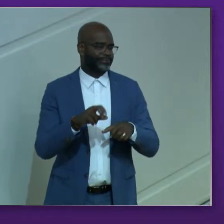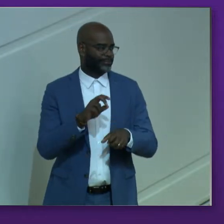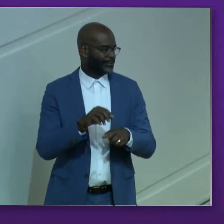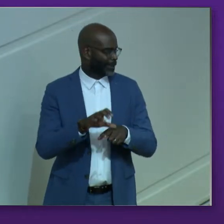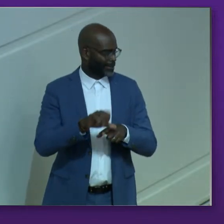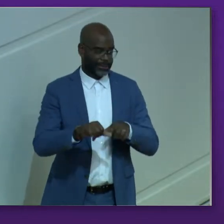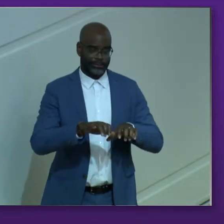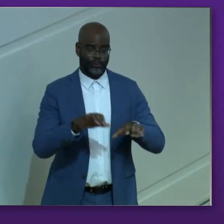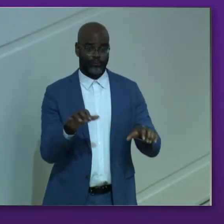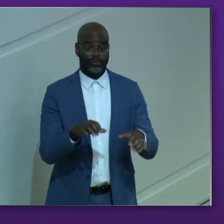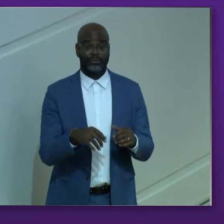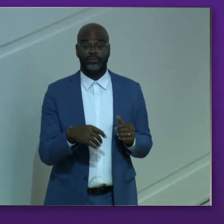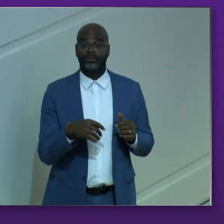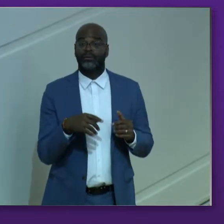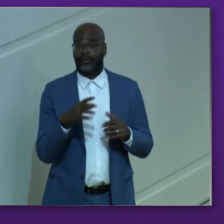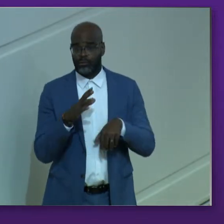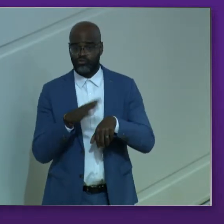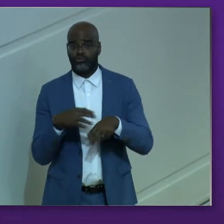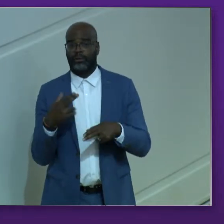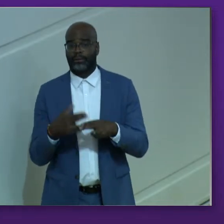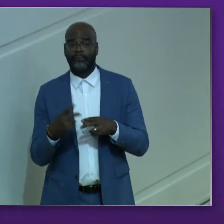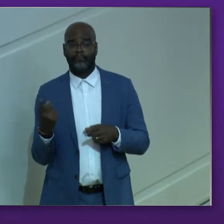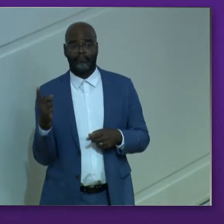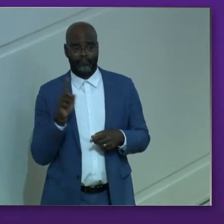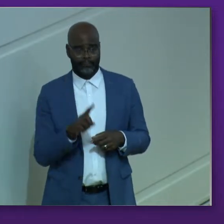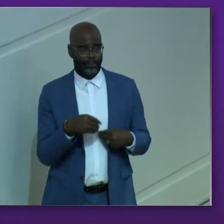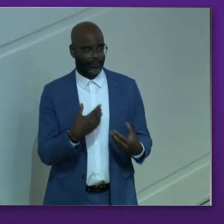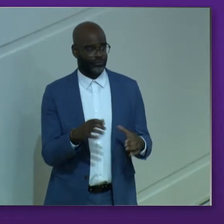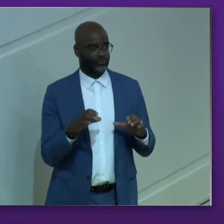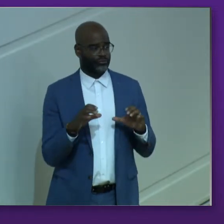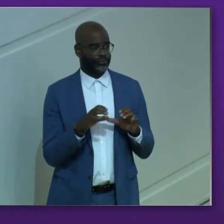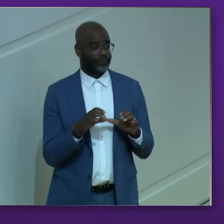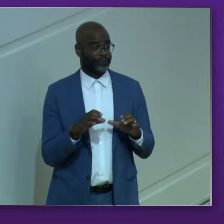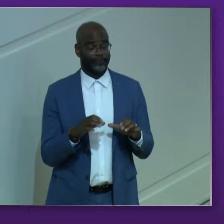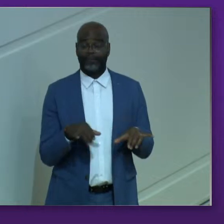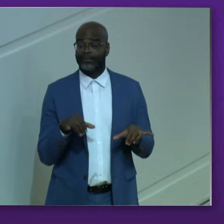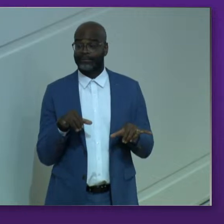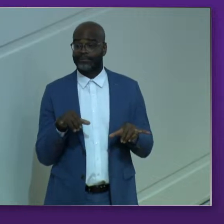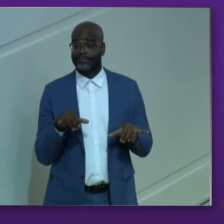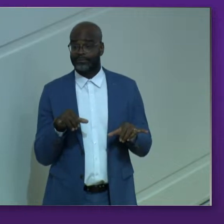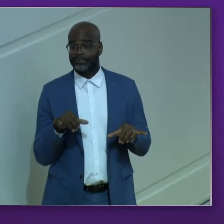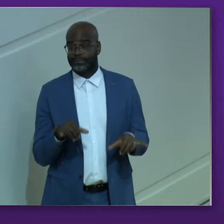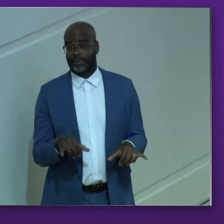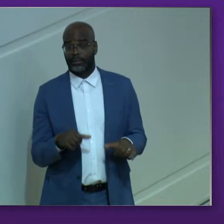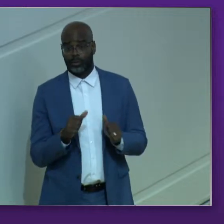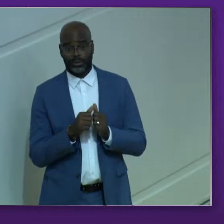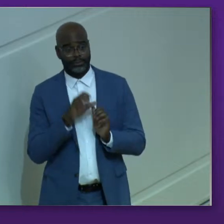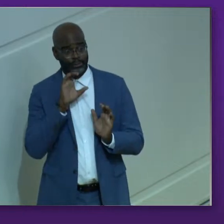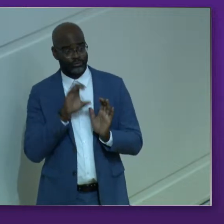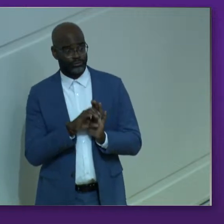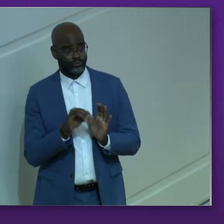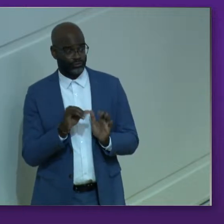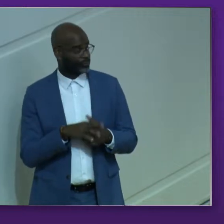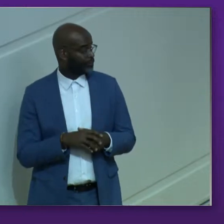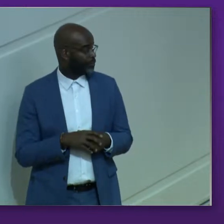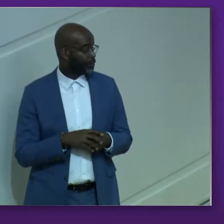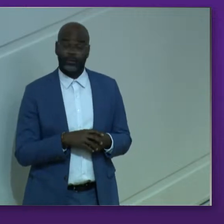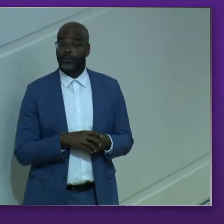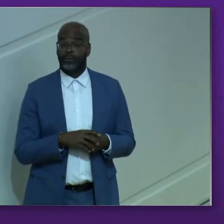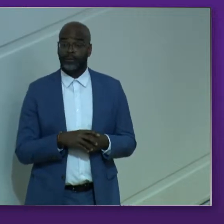NEXT OUTSTANDING STAFF AWARDS FOR EXCELLENCE IN PERFORMANCE. WITH THE FOLLOWING PERSONS COME